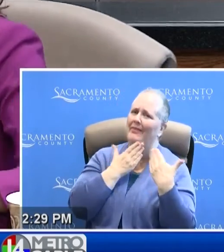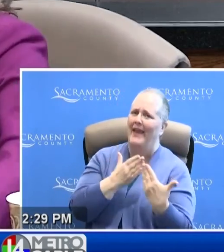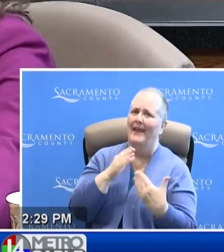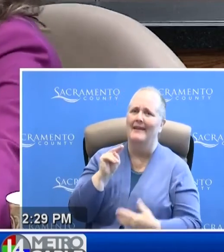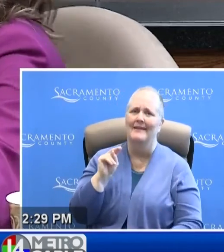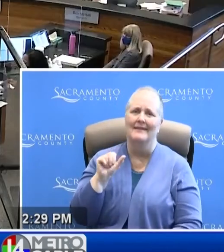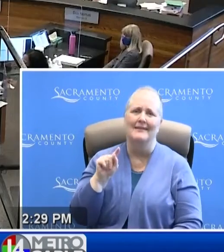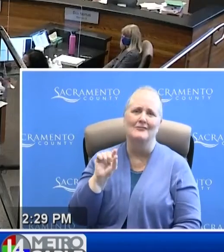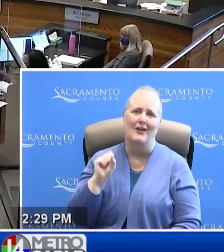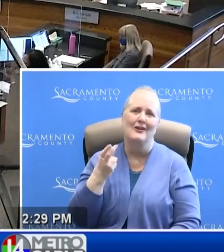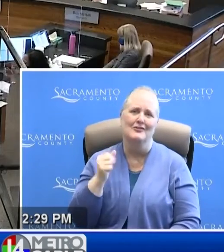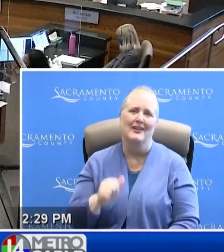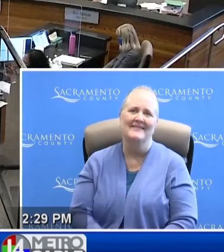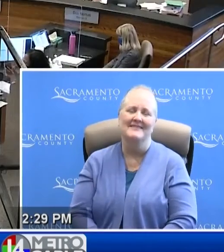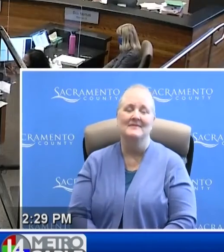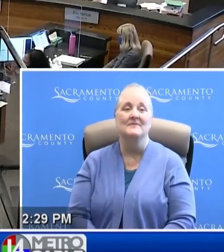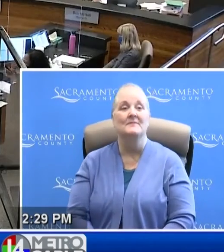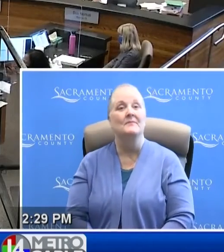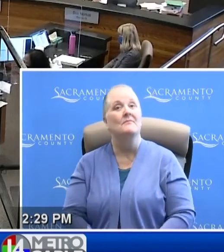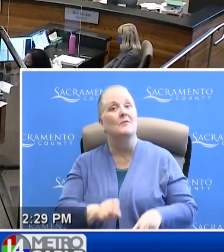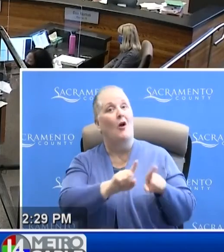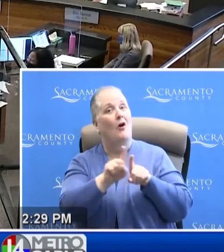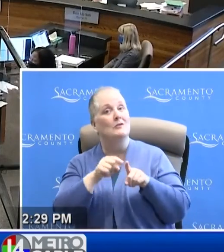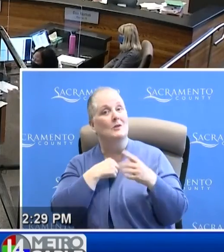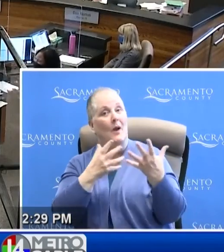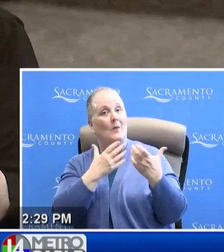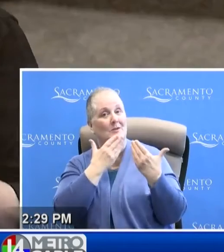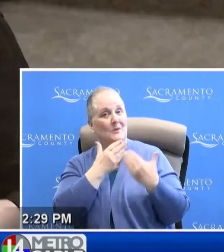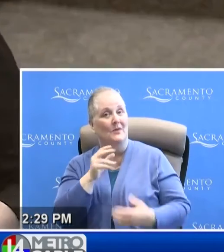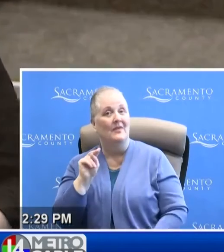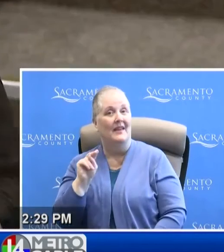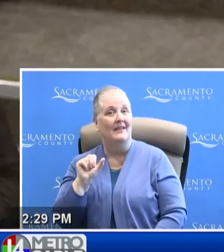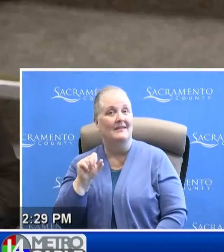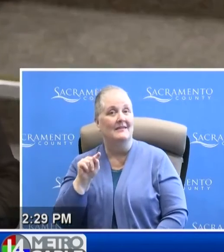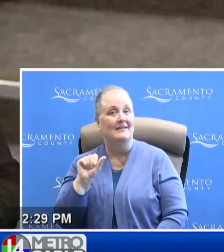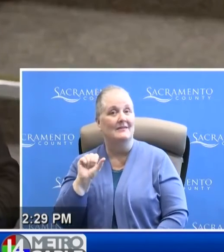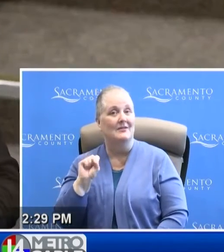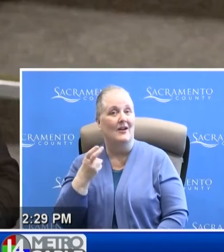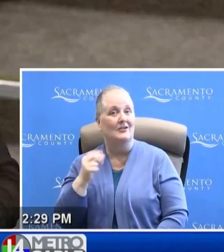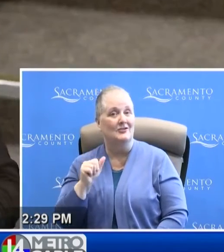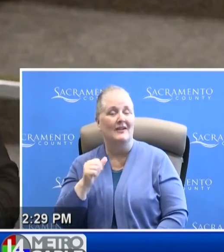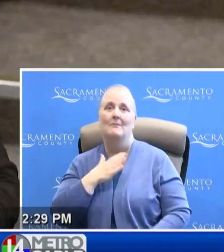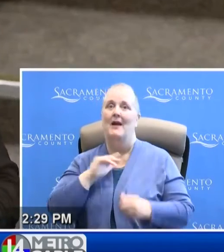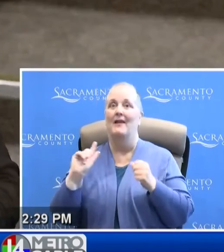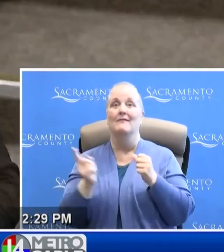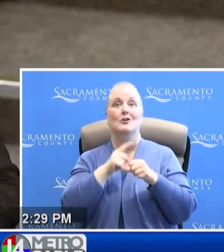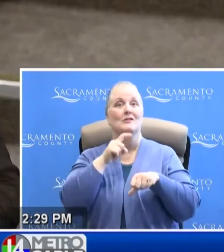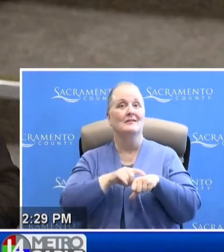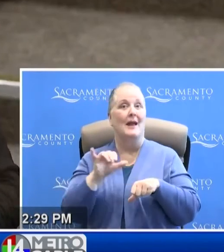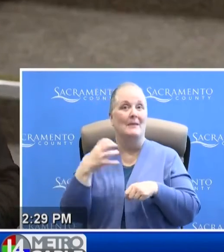And I also want to thank Natasha because it was my first time as chair at the county